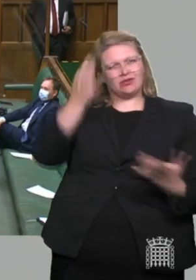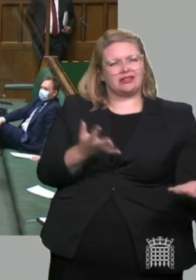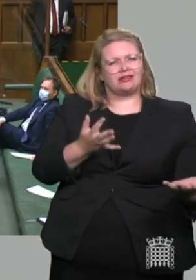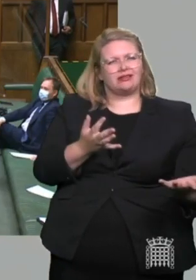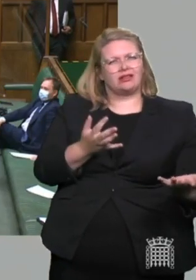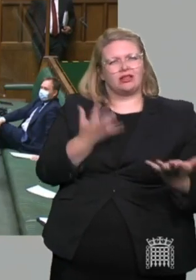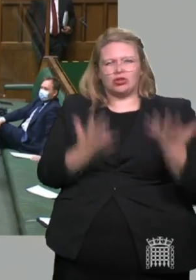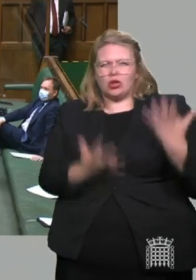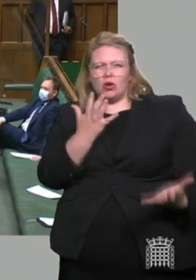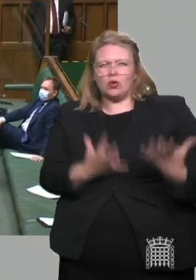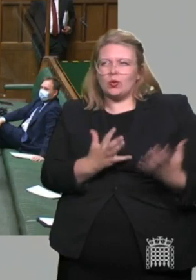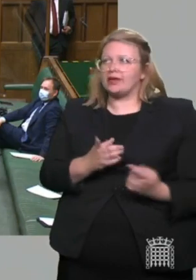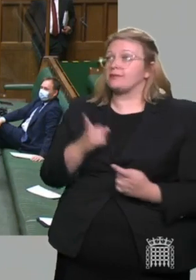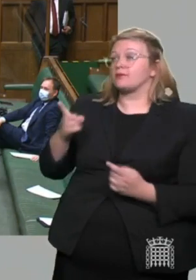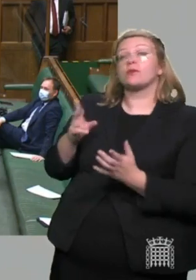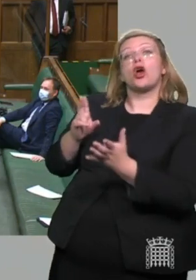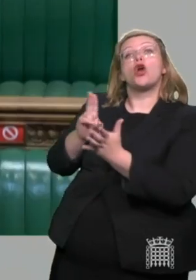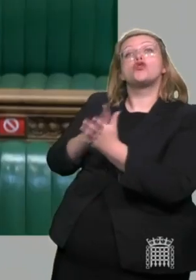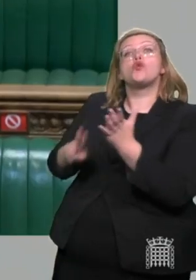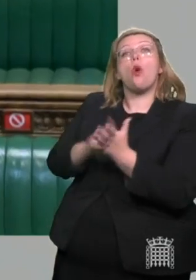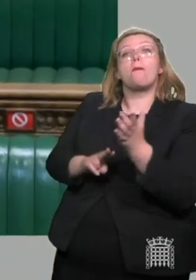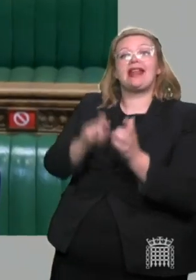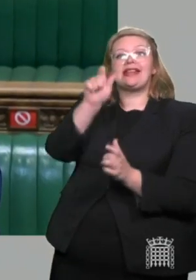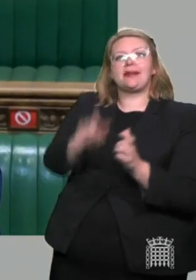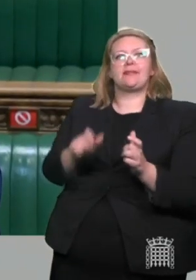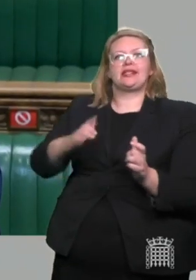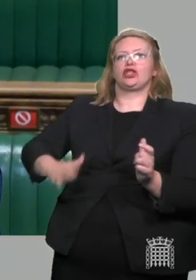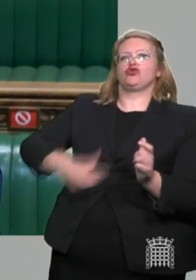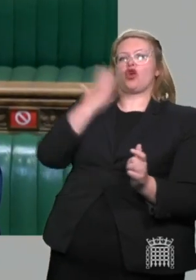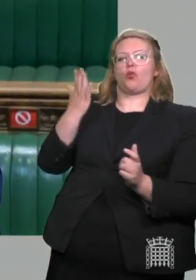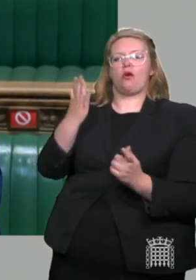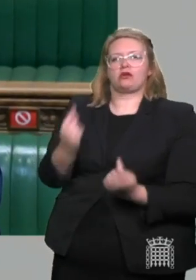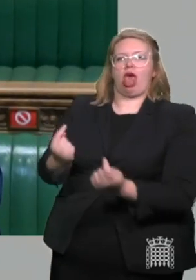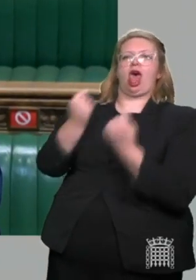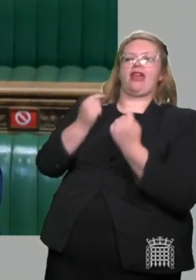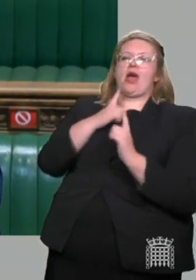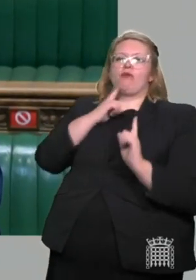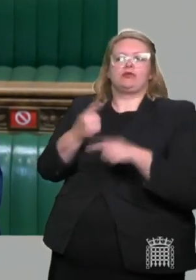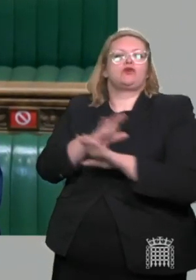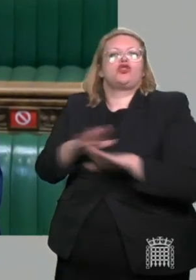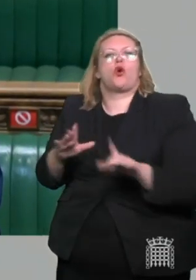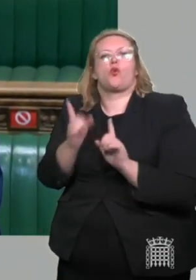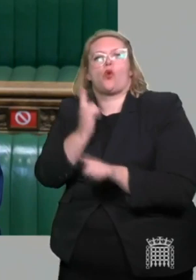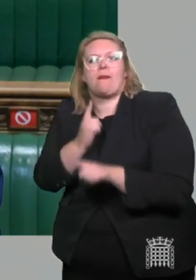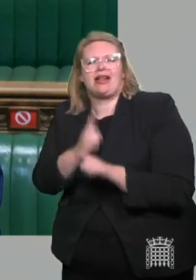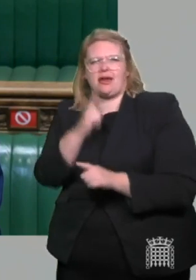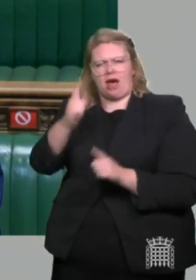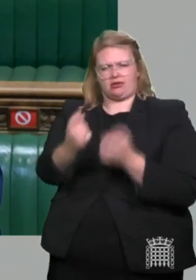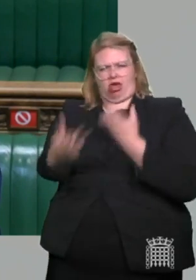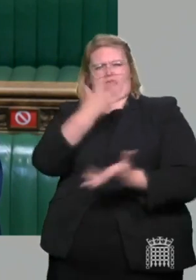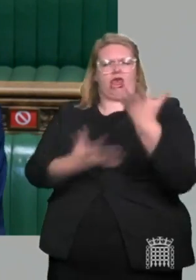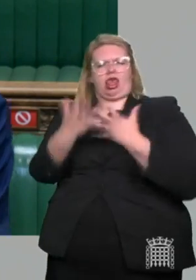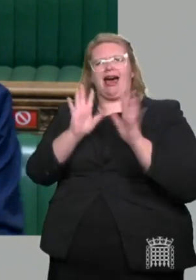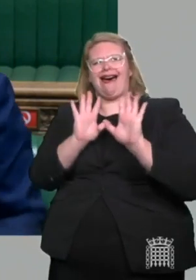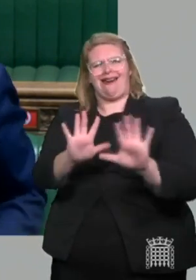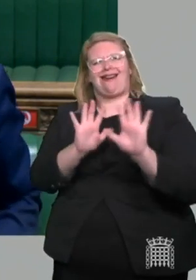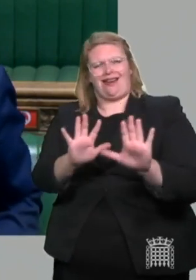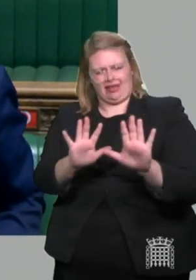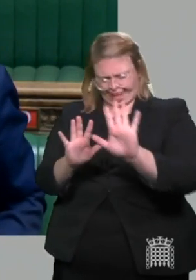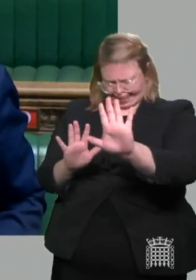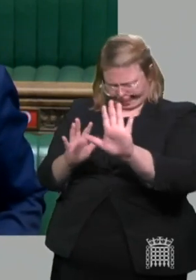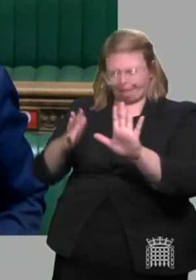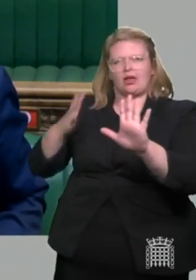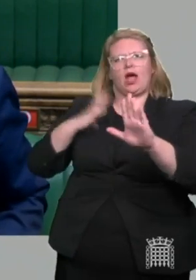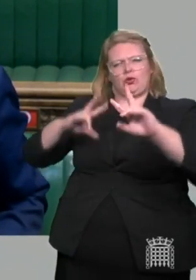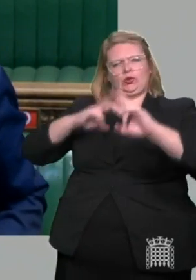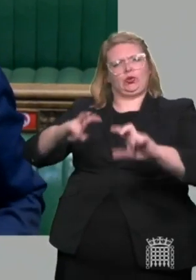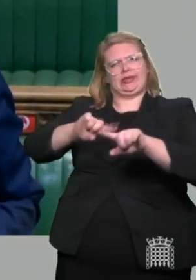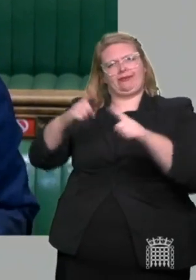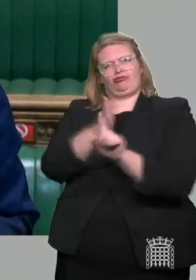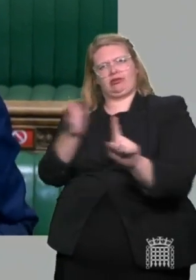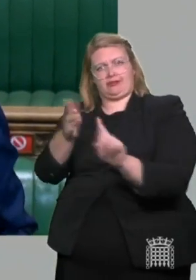“No comment.” Let us explore this a bit further. Let me ask it a different way. This is the initial